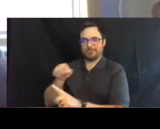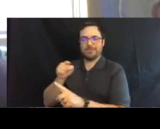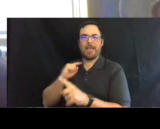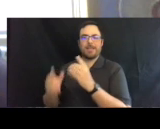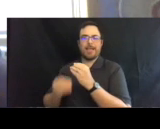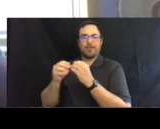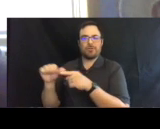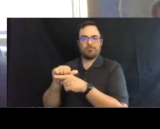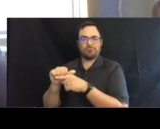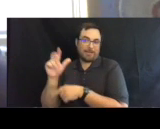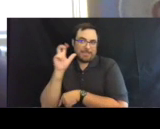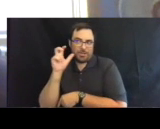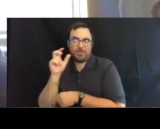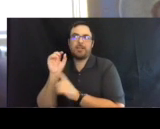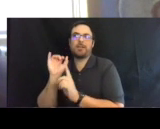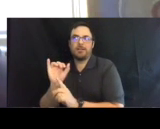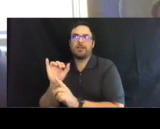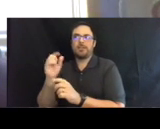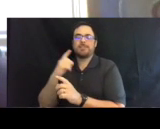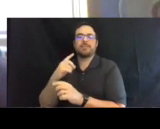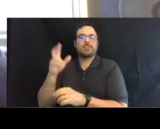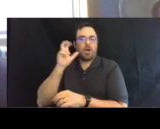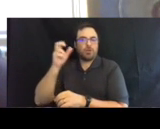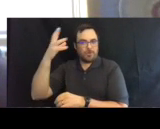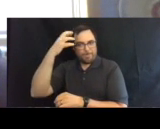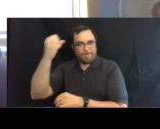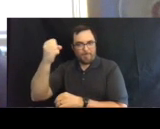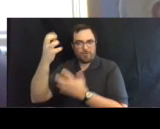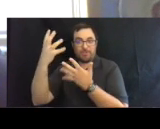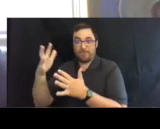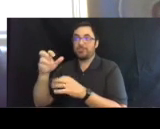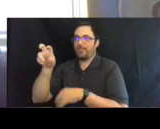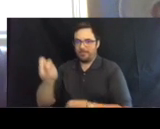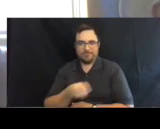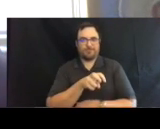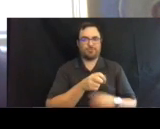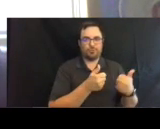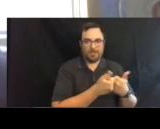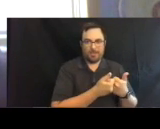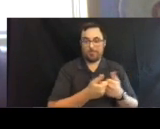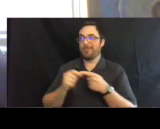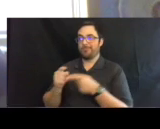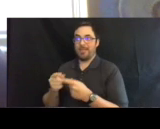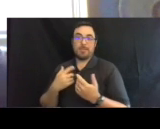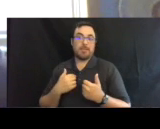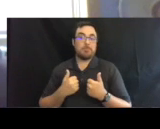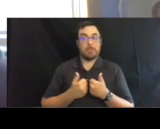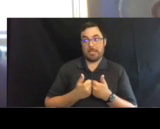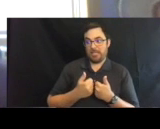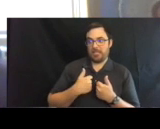hearing it and putting into his auditory memory before I use it in a game or I might be in the middle of my game and have to go back to this because it's